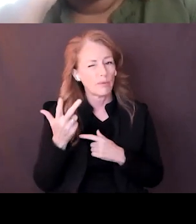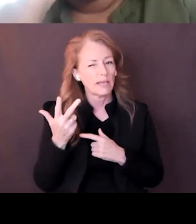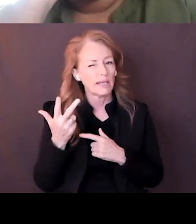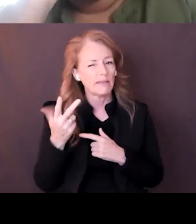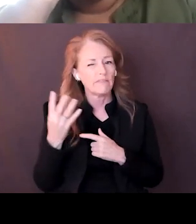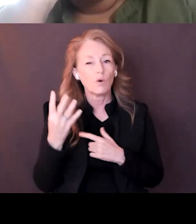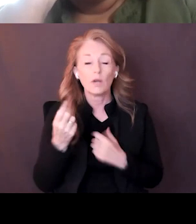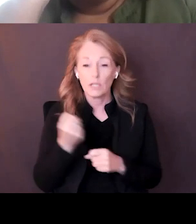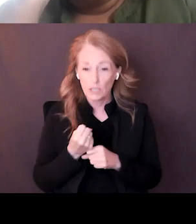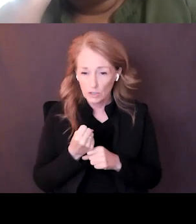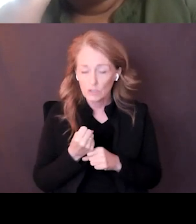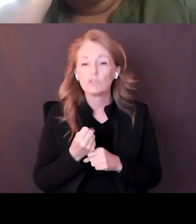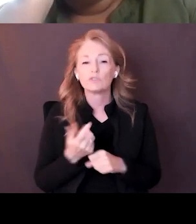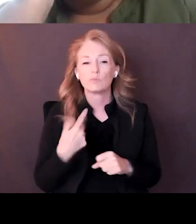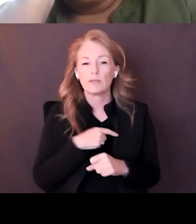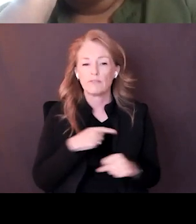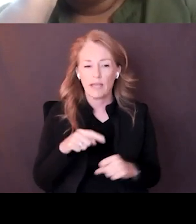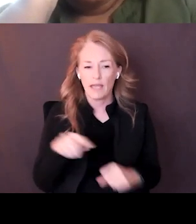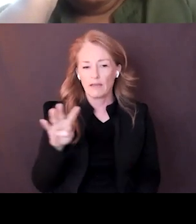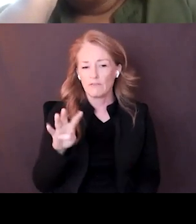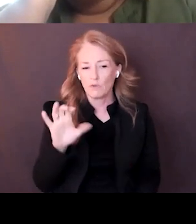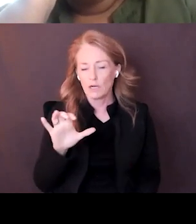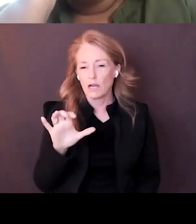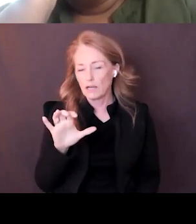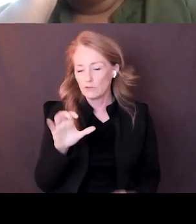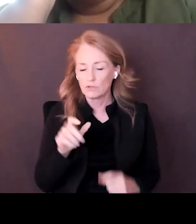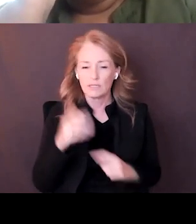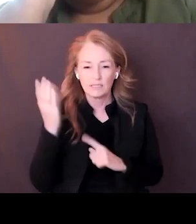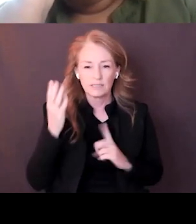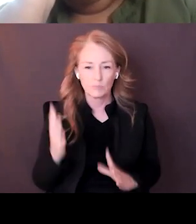HAD OVER 400 UNIQUE SPEAKERS ACROSS 140 EPISODES.